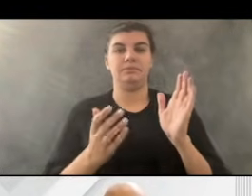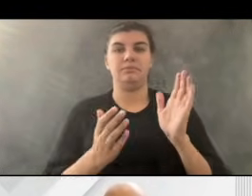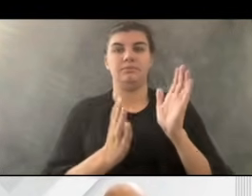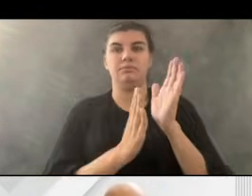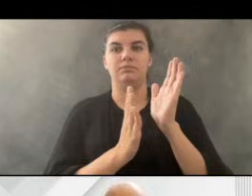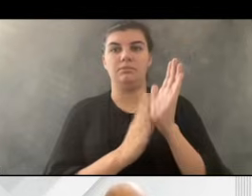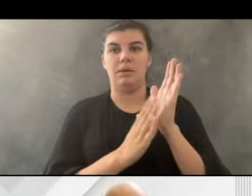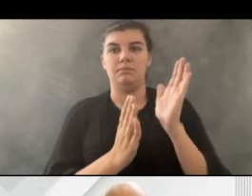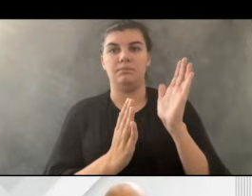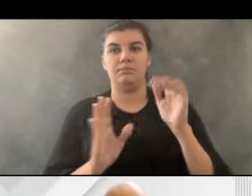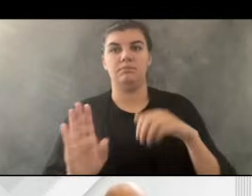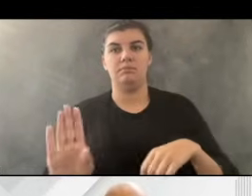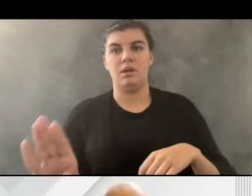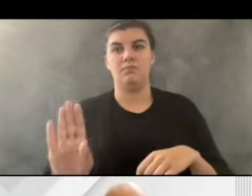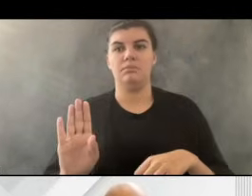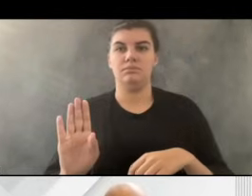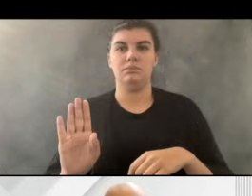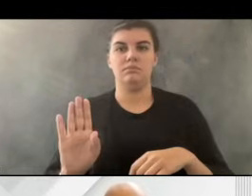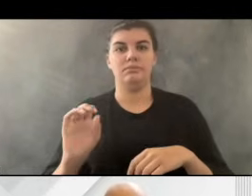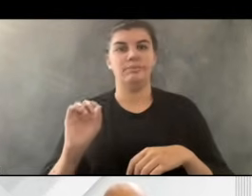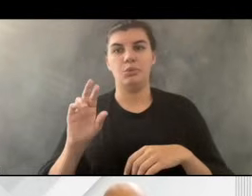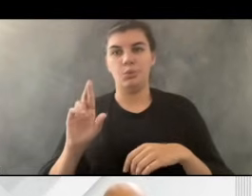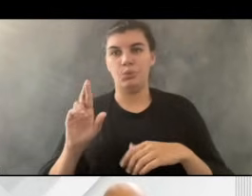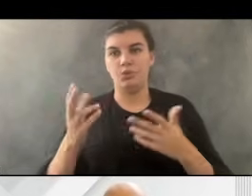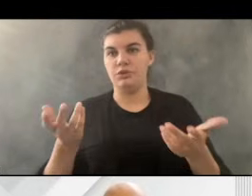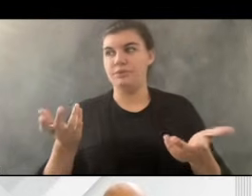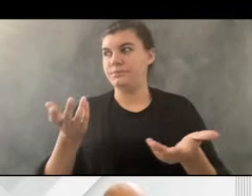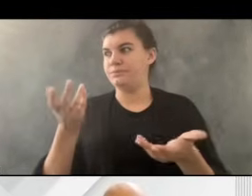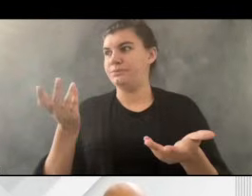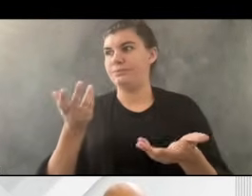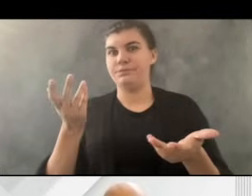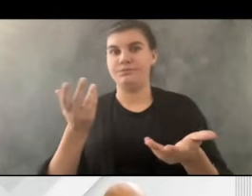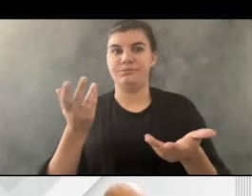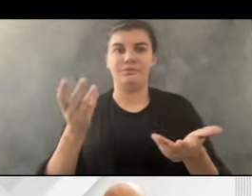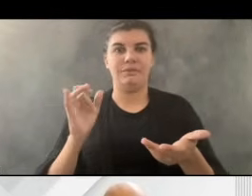with just an open hand, or even if you for some reason have a disability